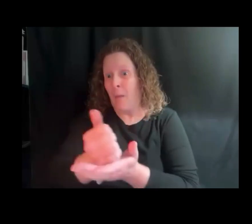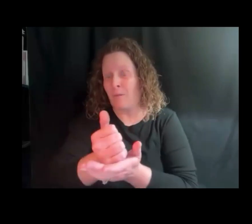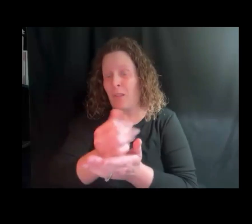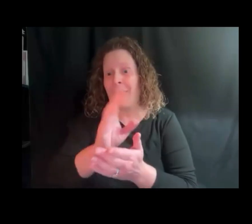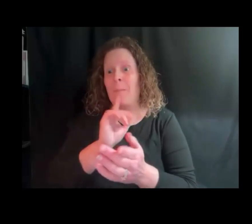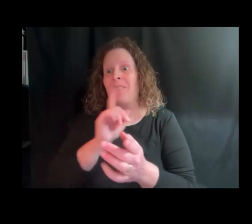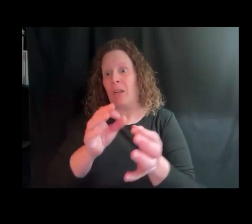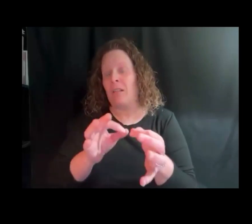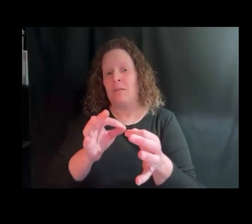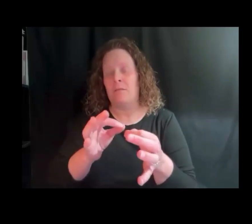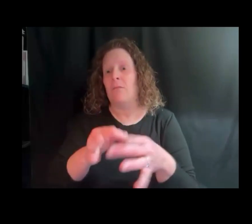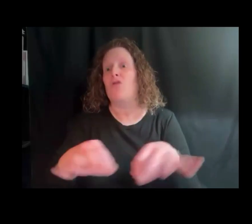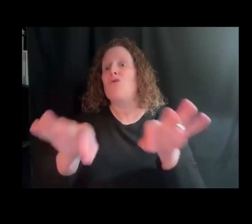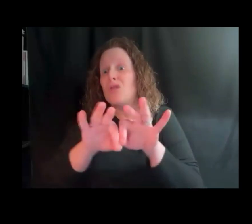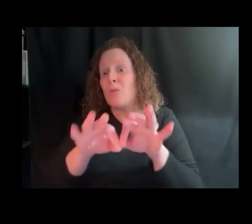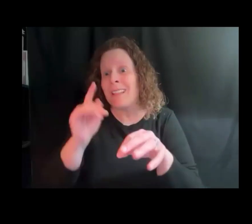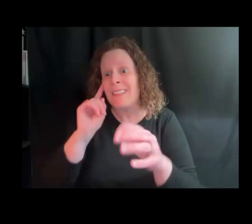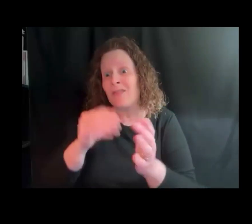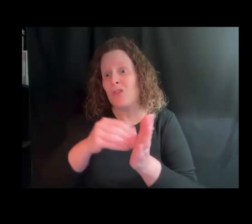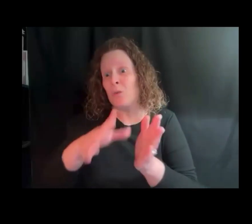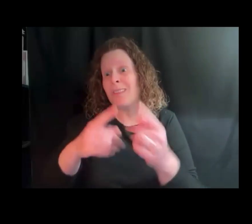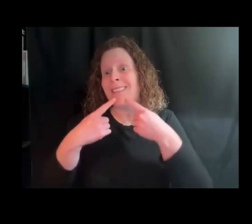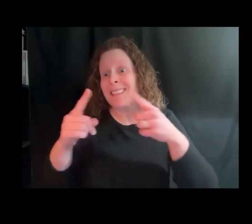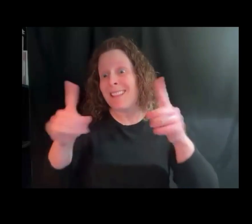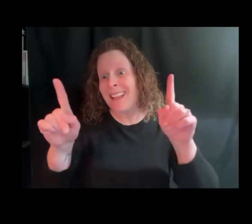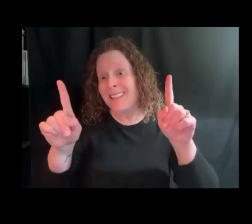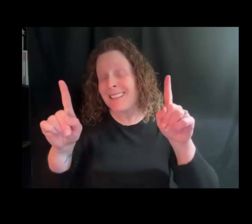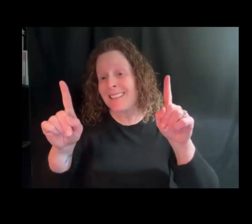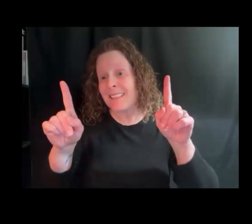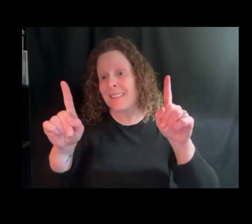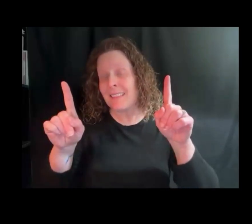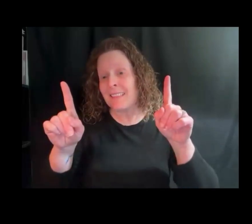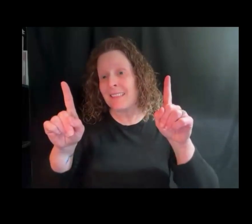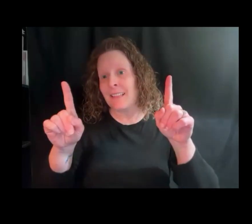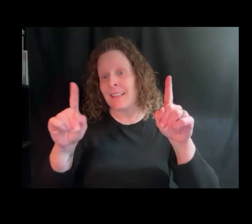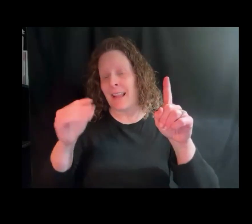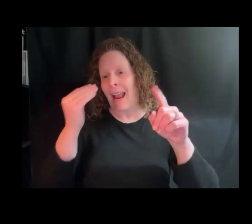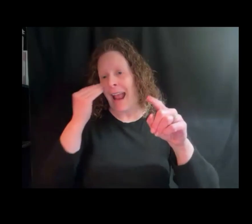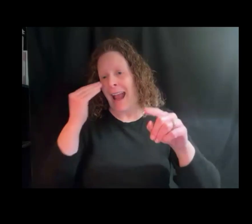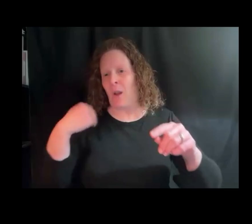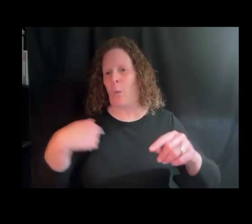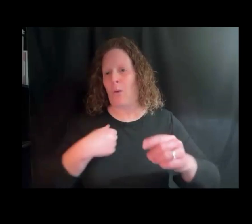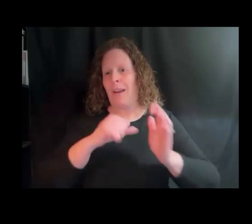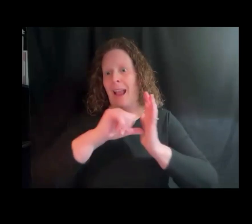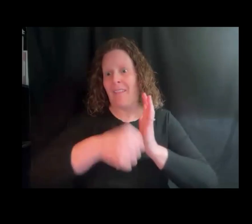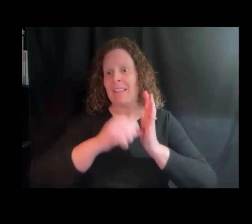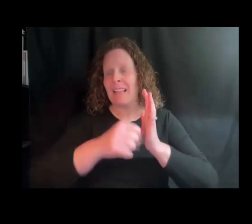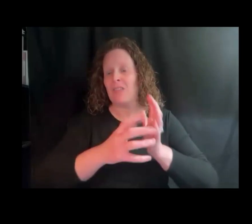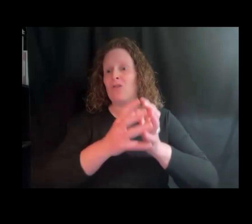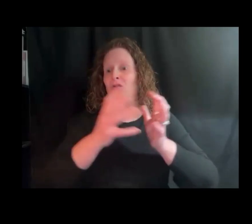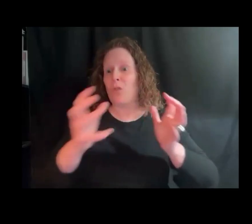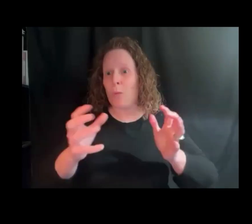who will then deliver that information to the interpreter. It is critical for a student's success that the interpreter understands